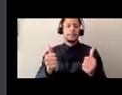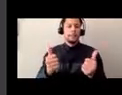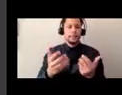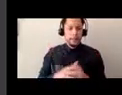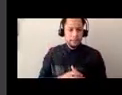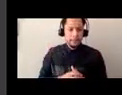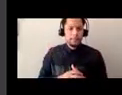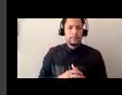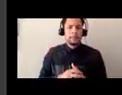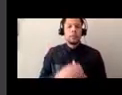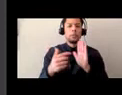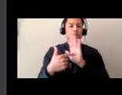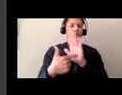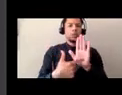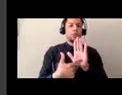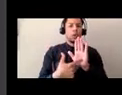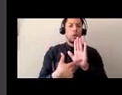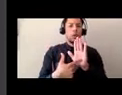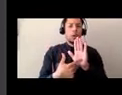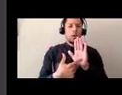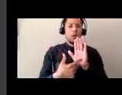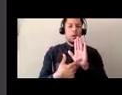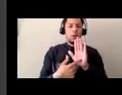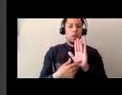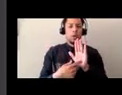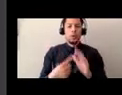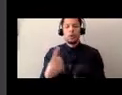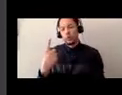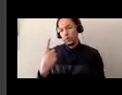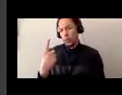Really similar. One person wants to spend more time on zoom.